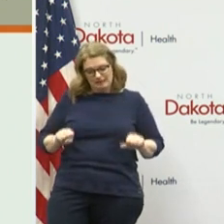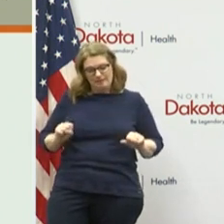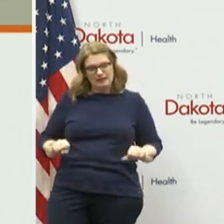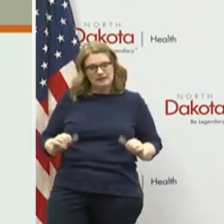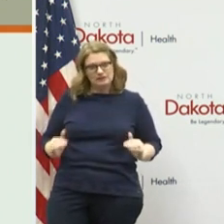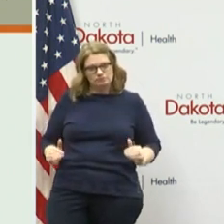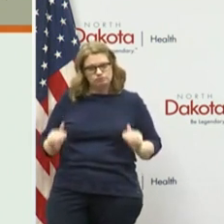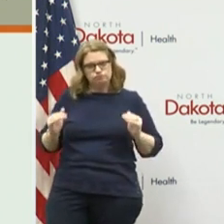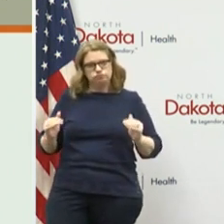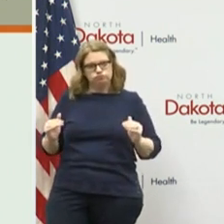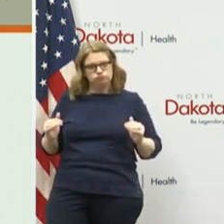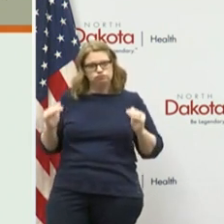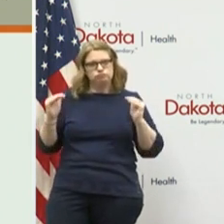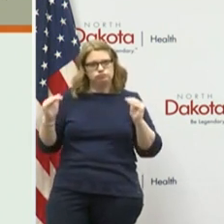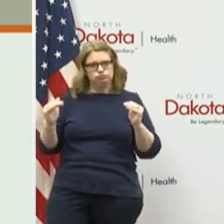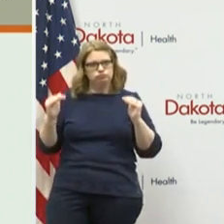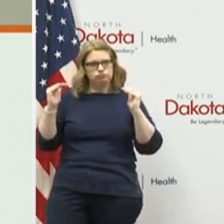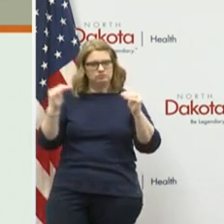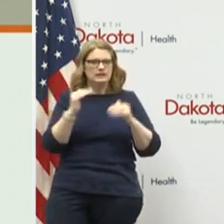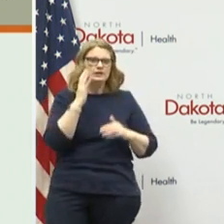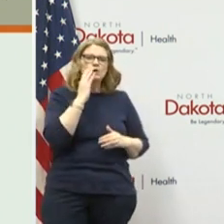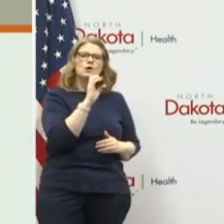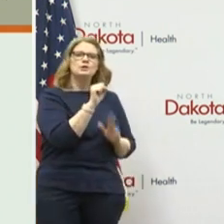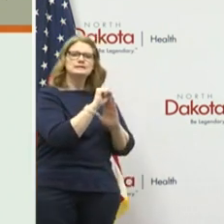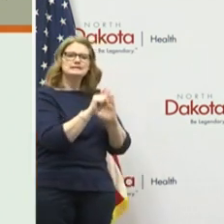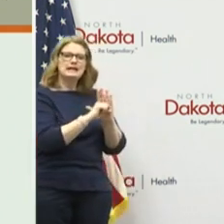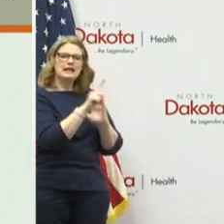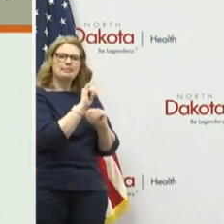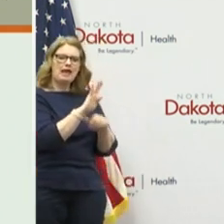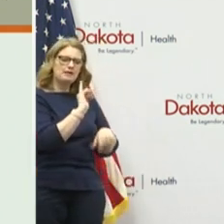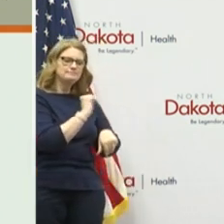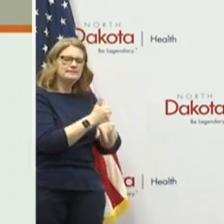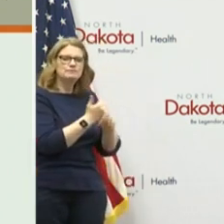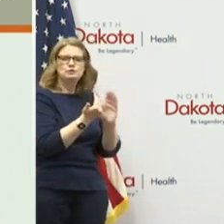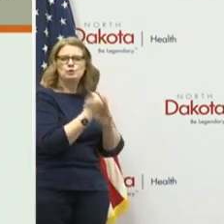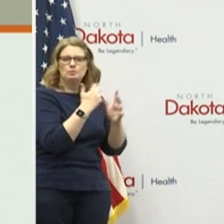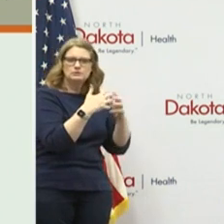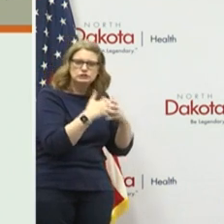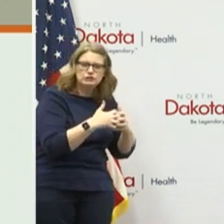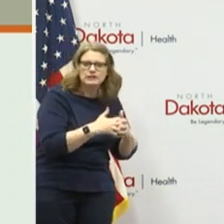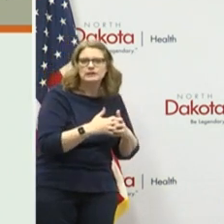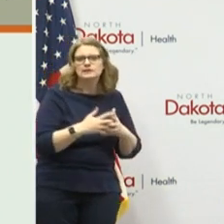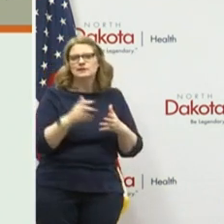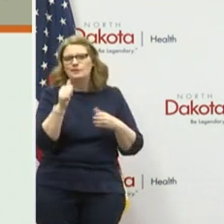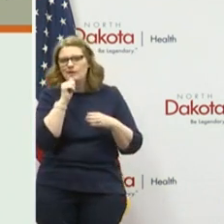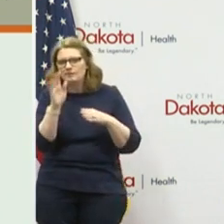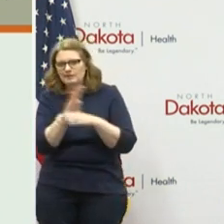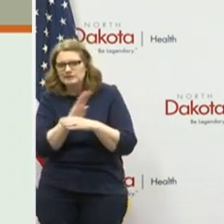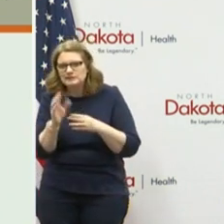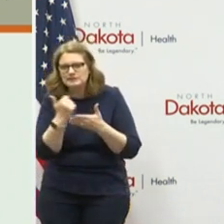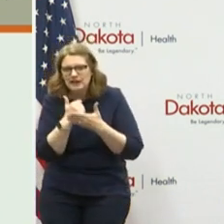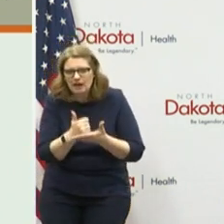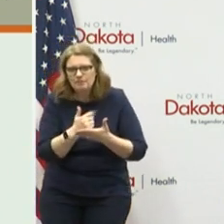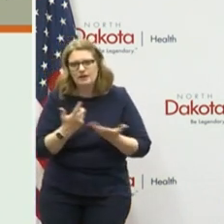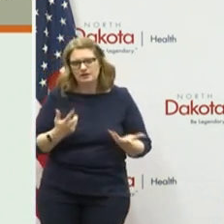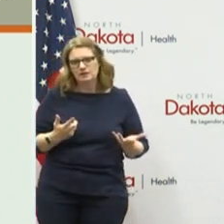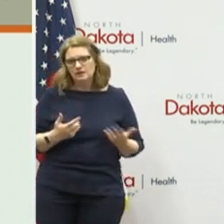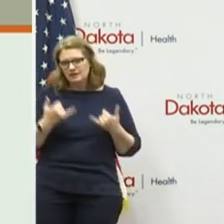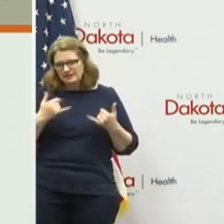PORTION OF THOSE HAVE BEEN TESTED MORE THAN ONCE, AND WE HAVE OUR TESTING CAPACITY GROWING WITH NEW MACHINES COMING